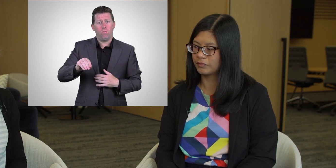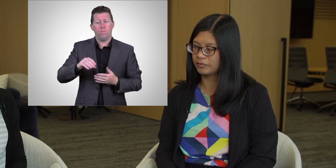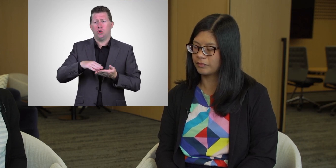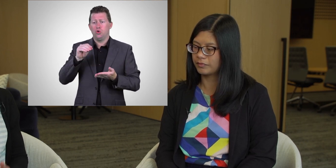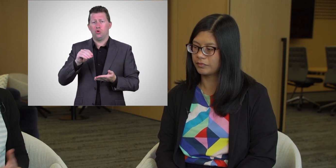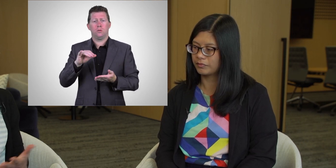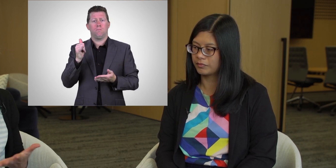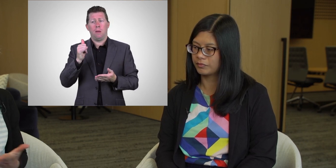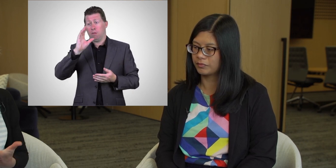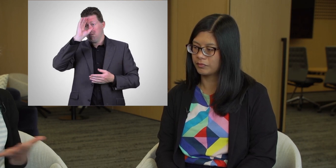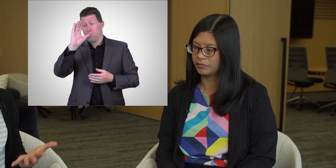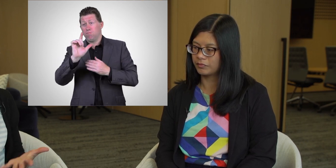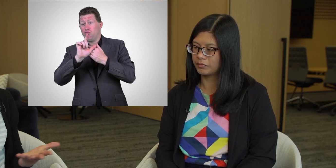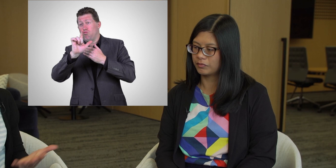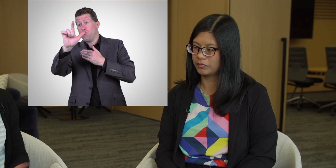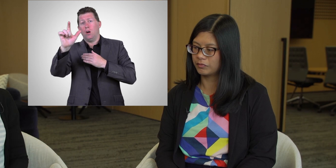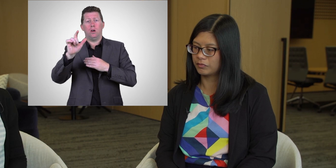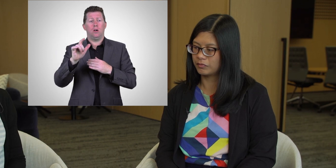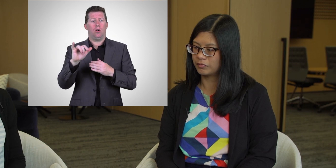if there are a lot of remote students for example their needs are going to